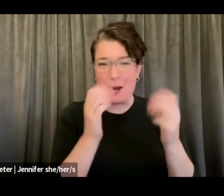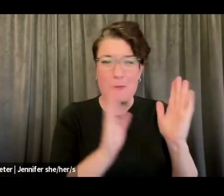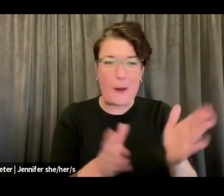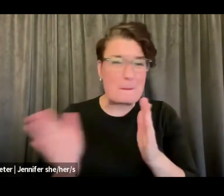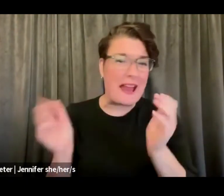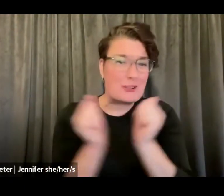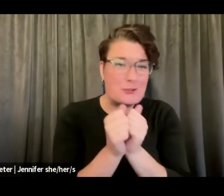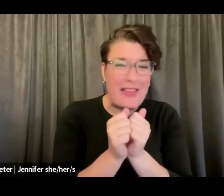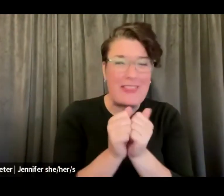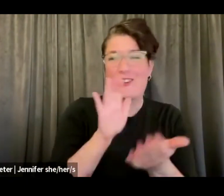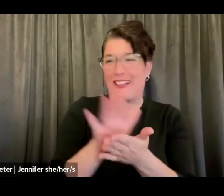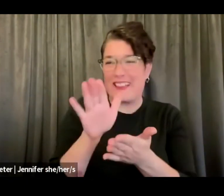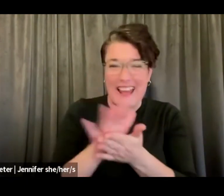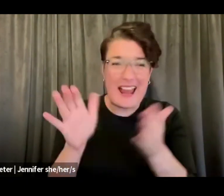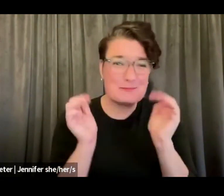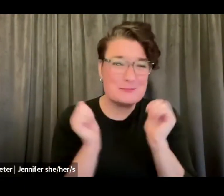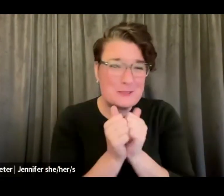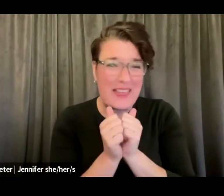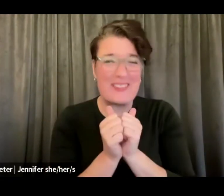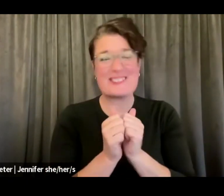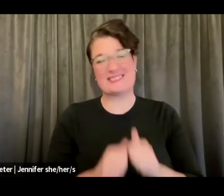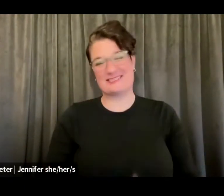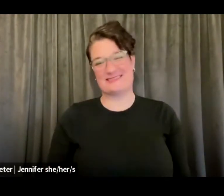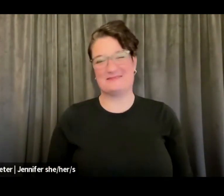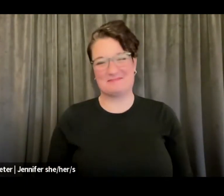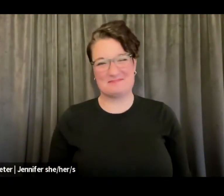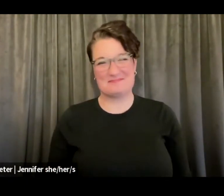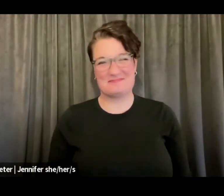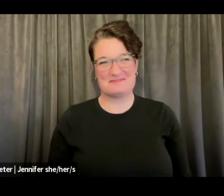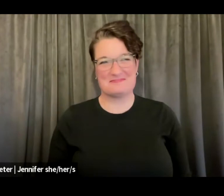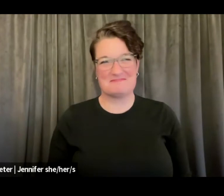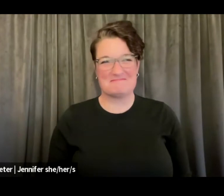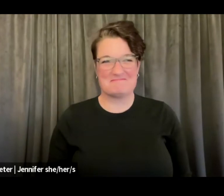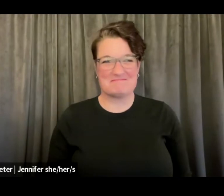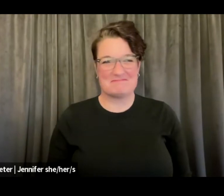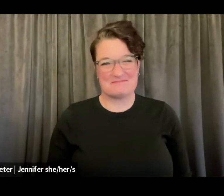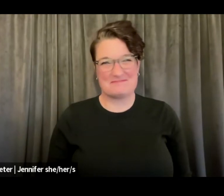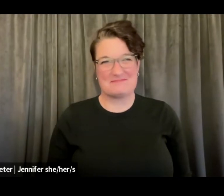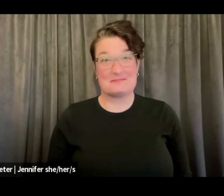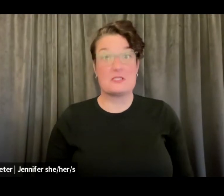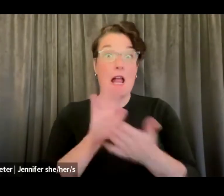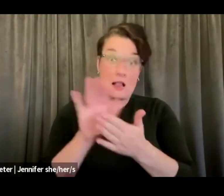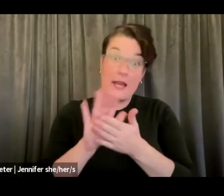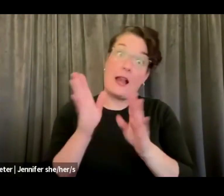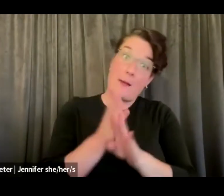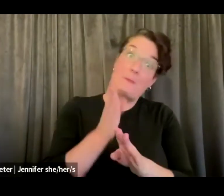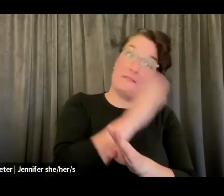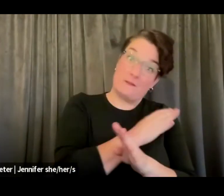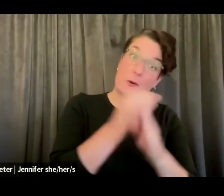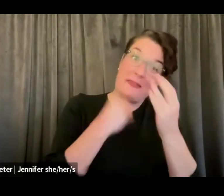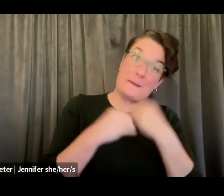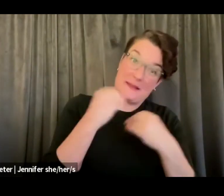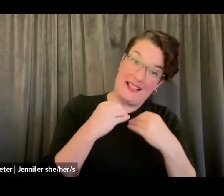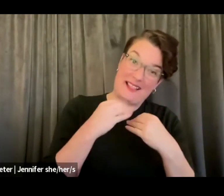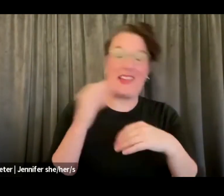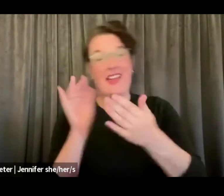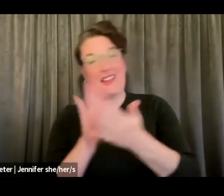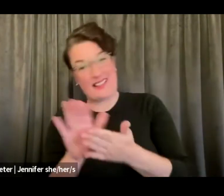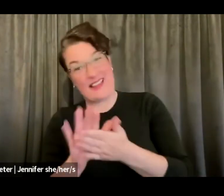Nomy: Clean up together up together Mm-hmm mm-hmm Rebekah: yeah clean up before the meal and clean